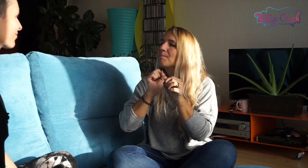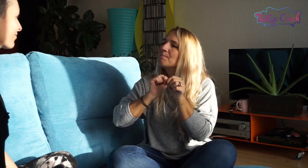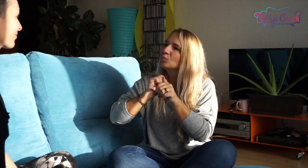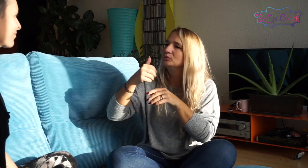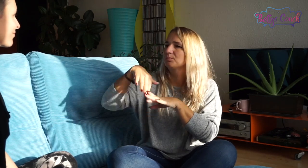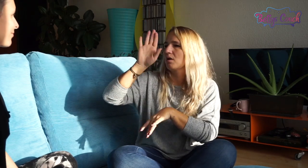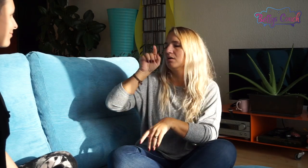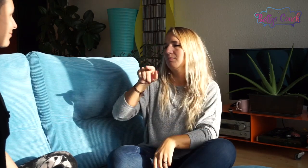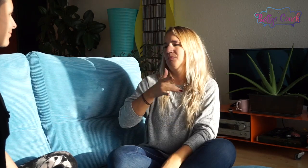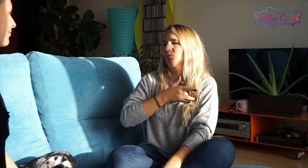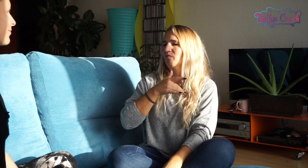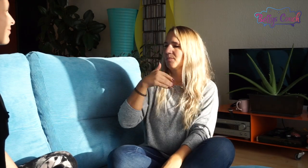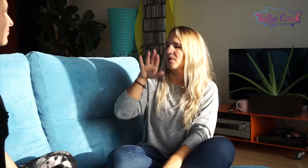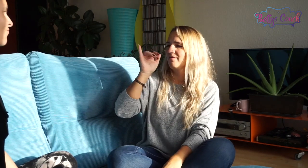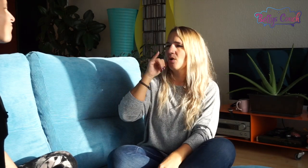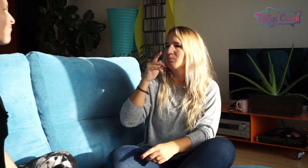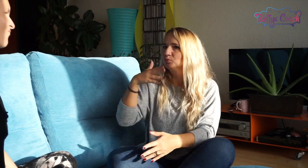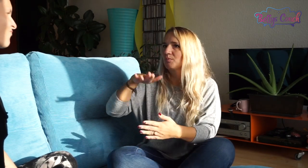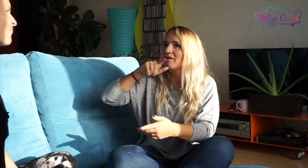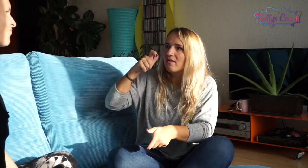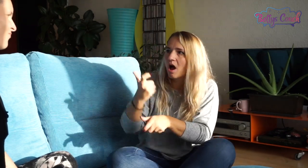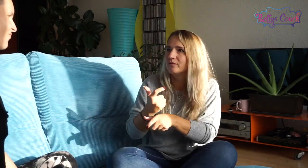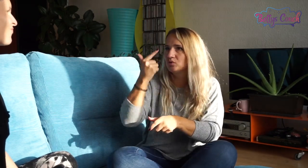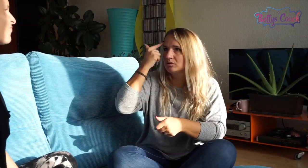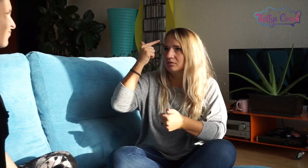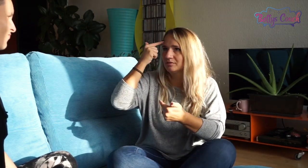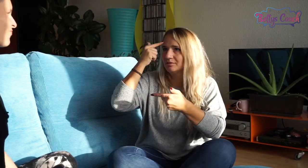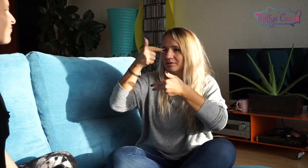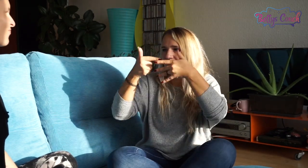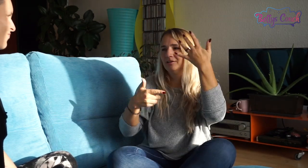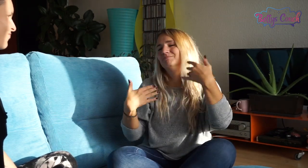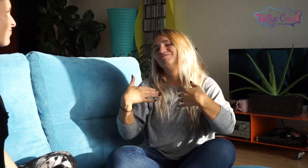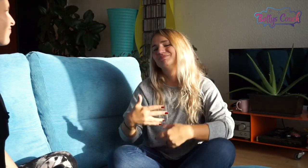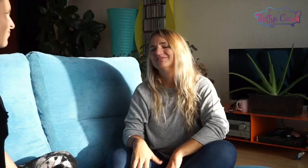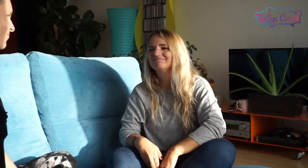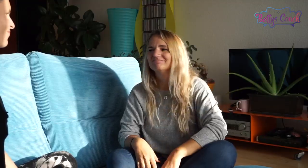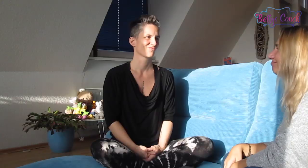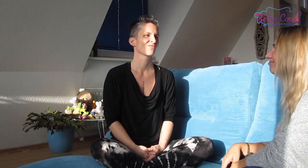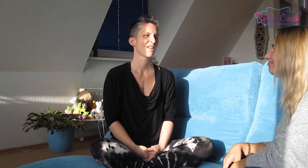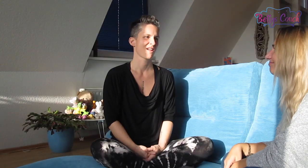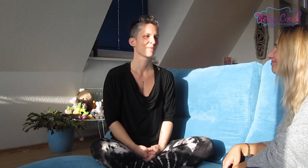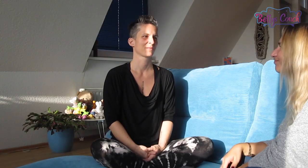However, women are more affected. They need to worry about it more. Betty: Yes.